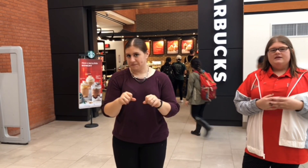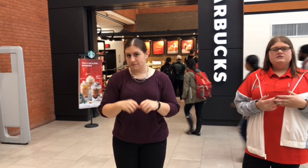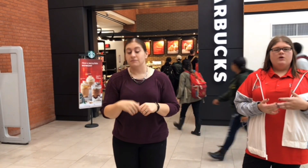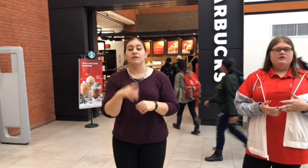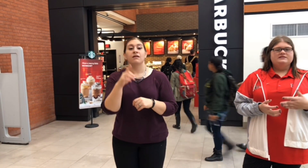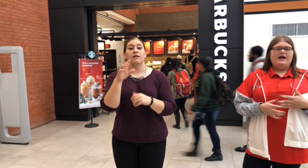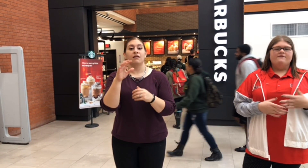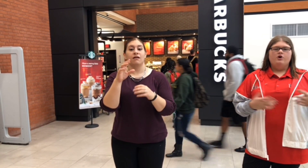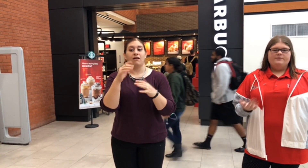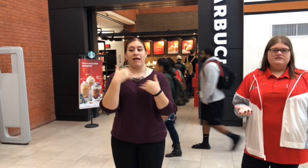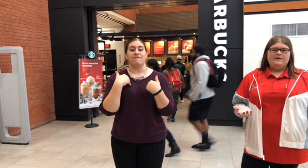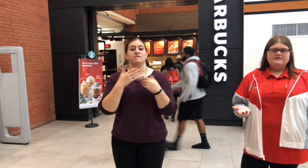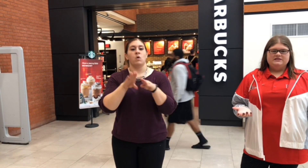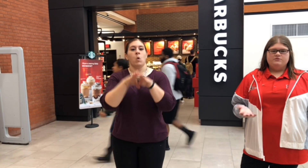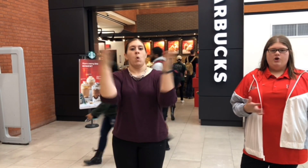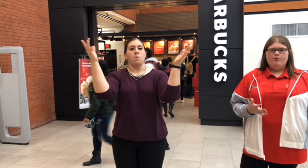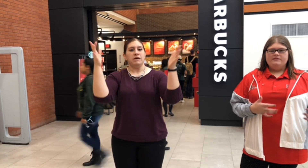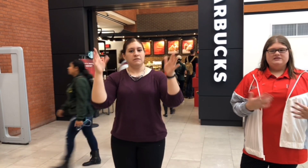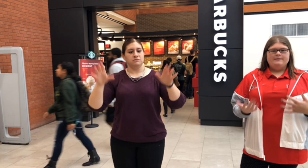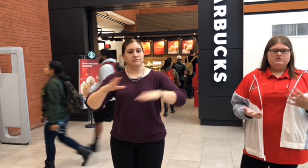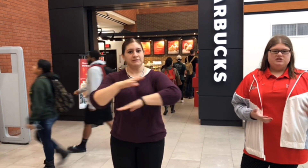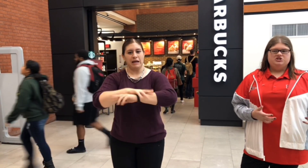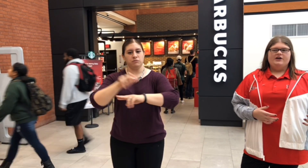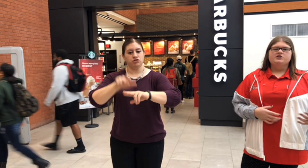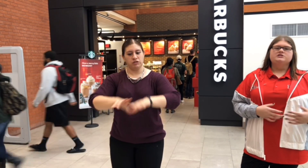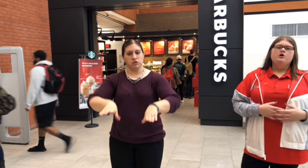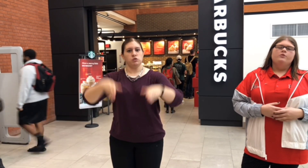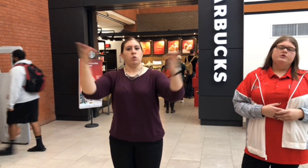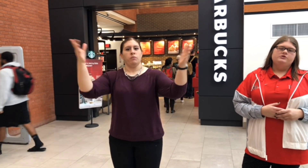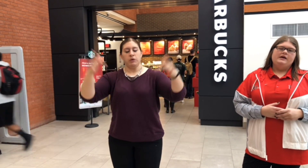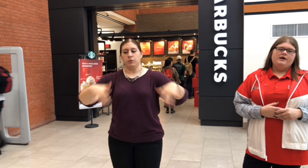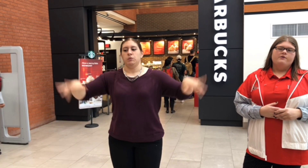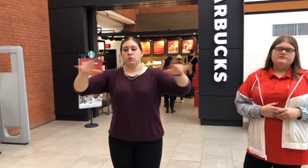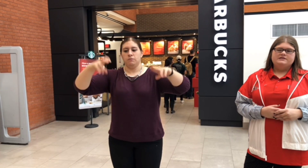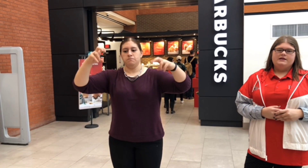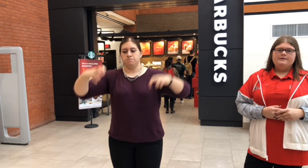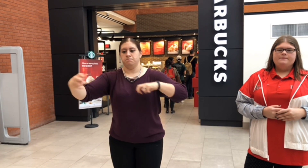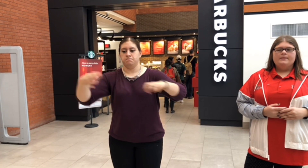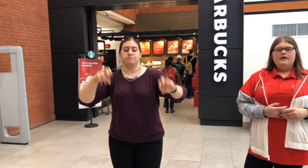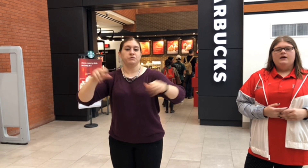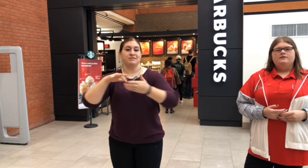They also have open spaces with open tables and chairs where you can go and study.